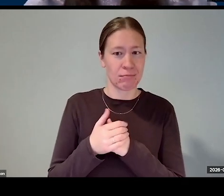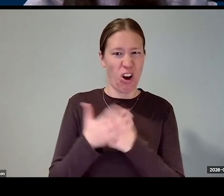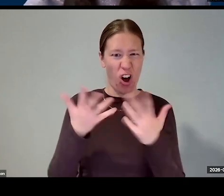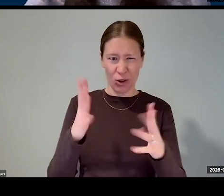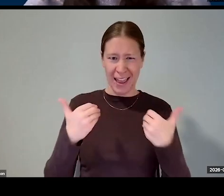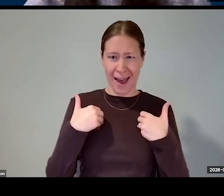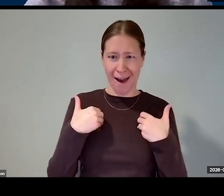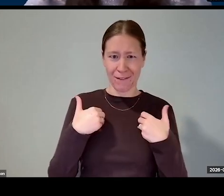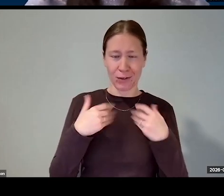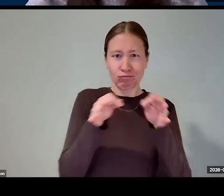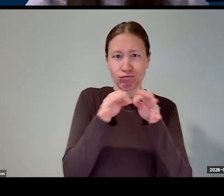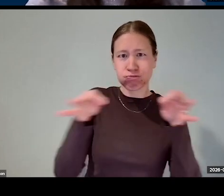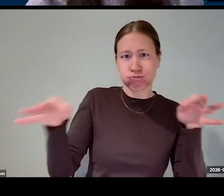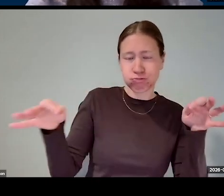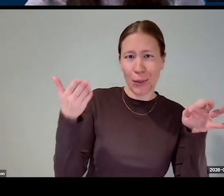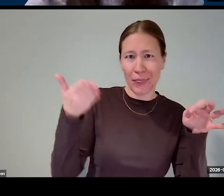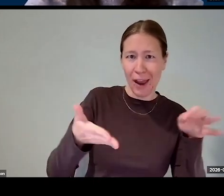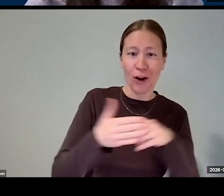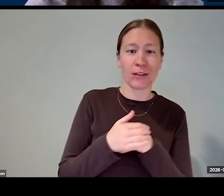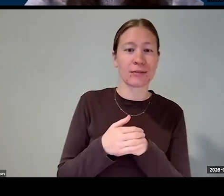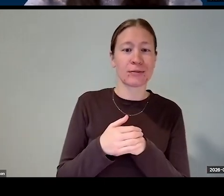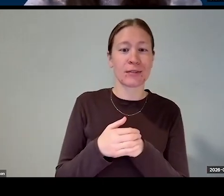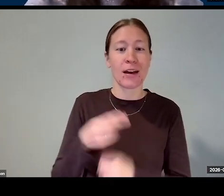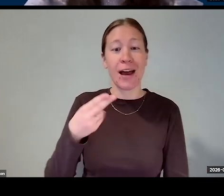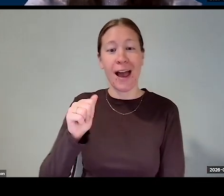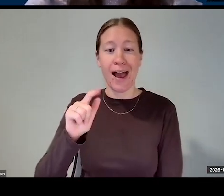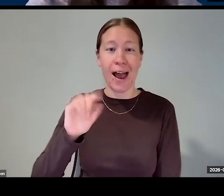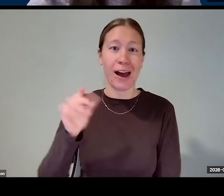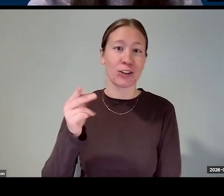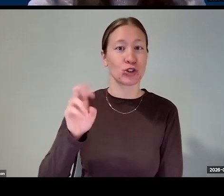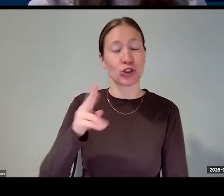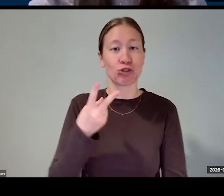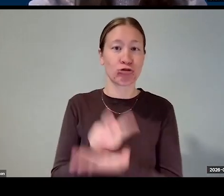So instead of saying Hatcher Graduate Library and then listing the full URL,